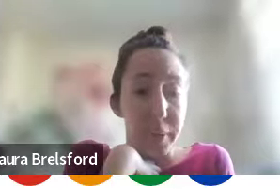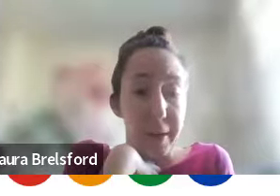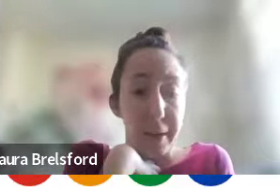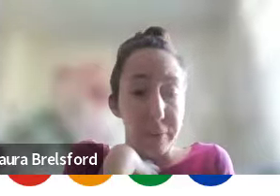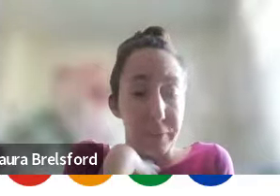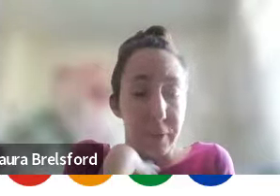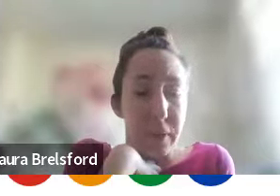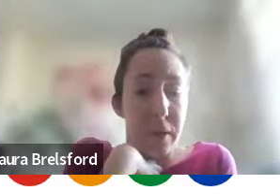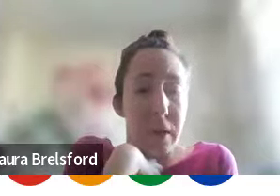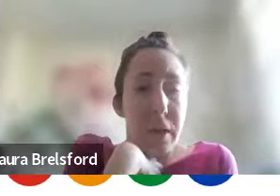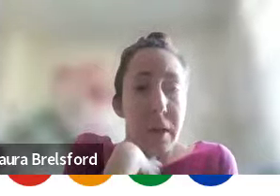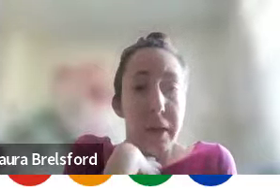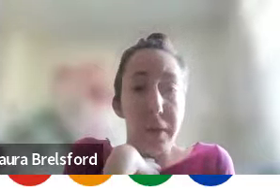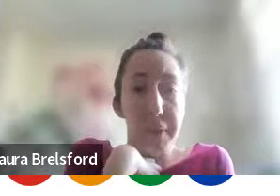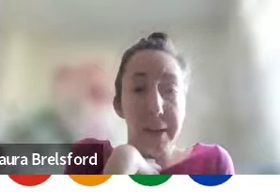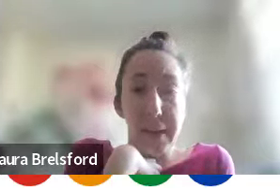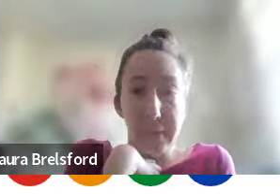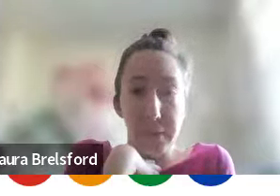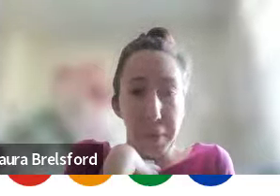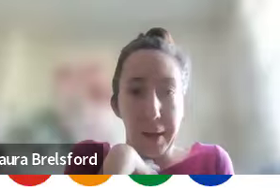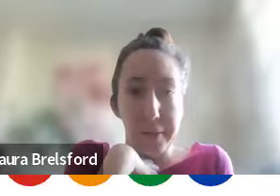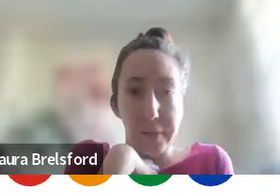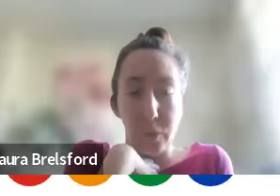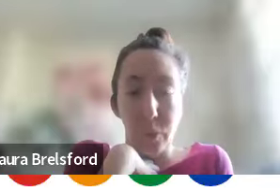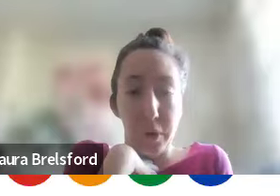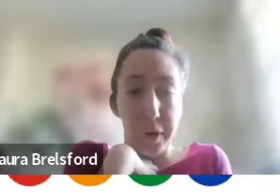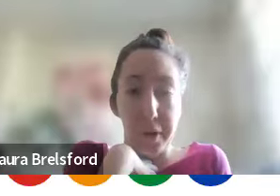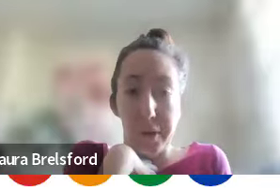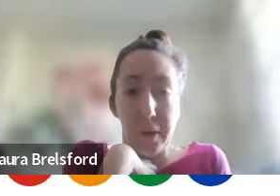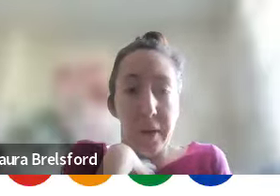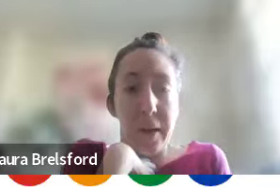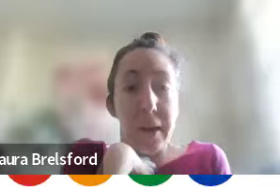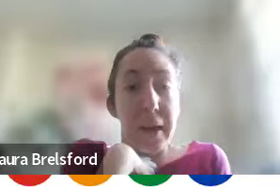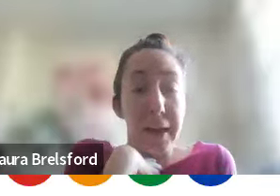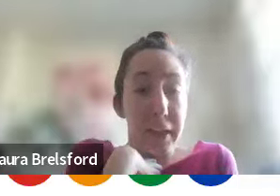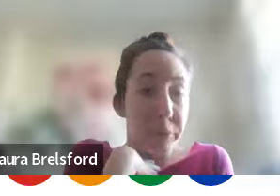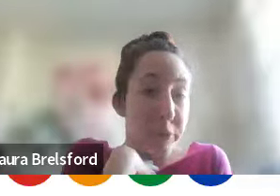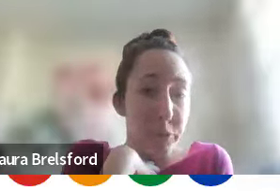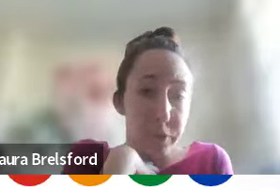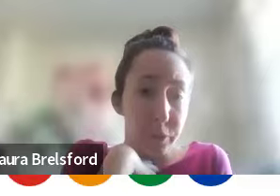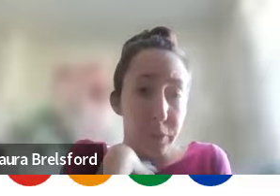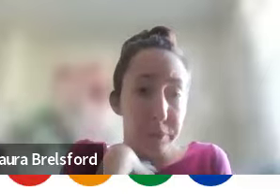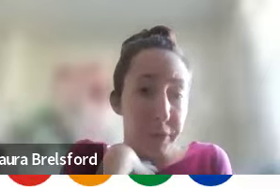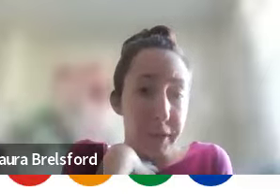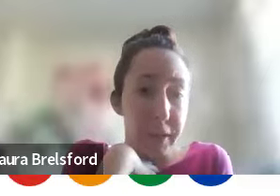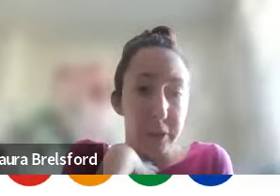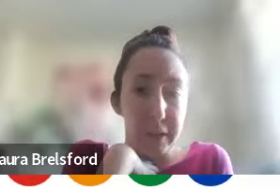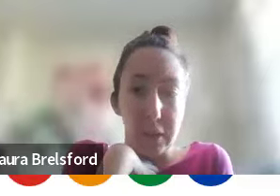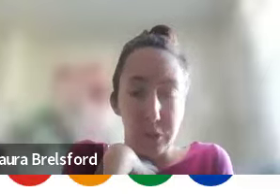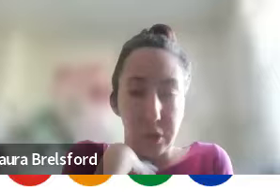GREAT, THANK YOU. THE ANSWER IS YES, DEFINITELY.